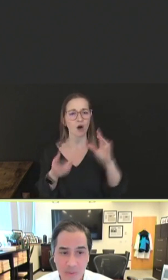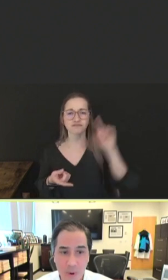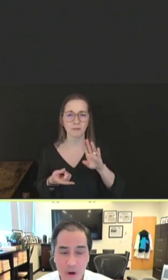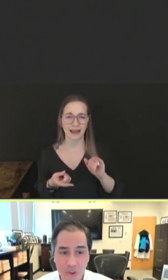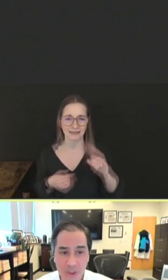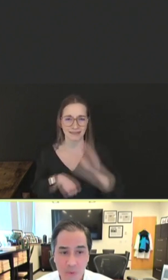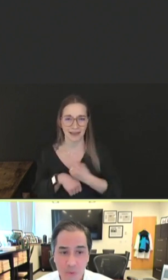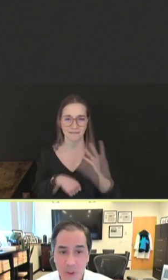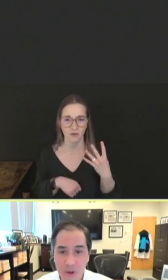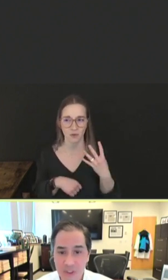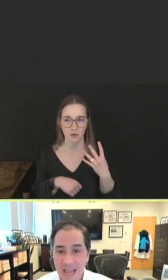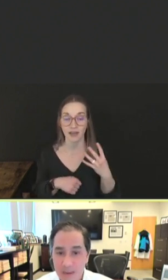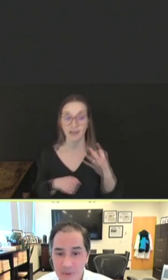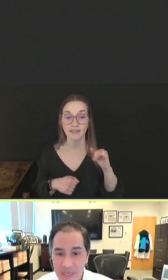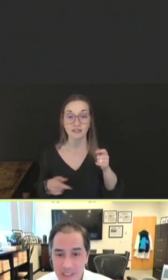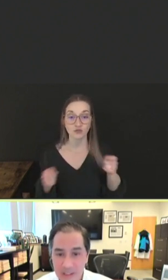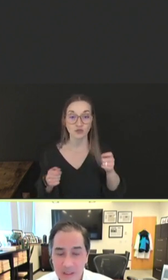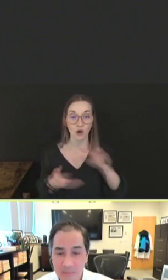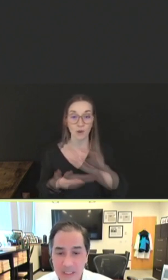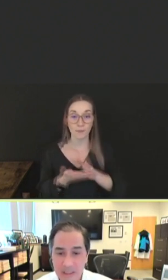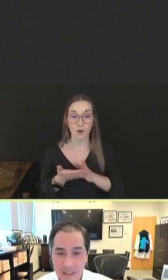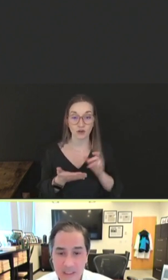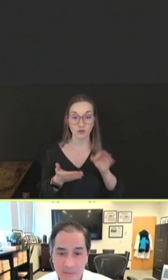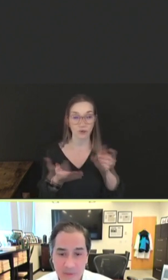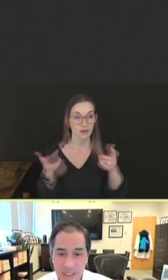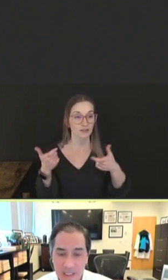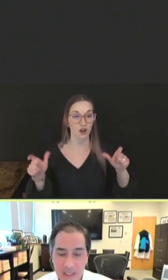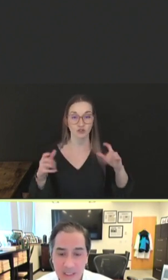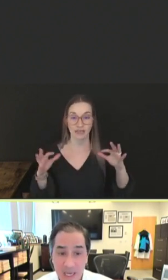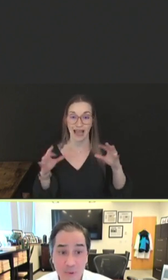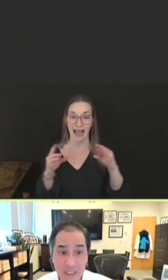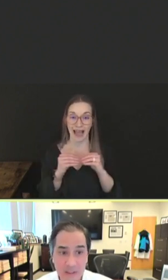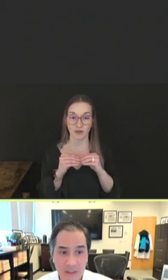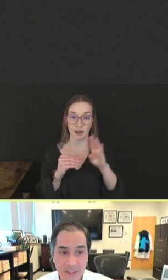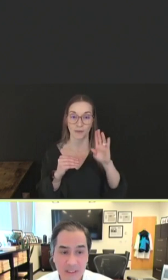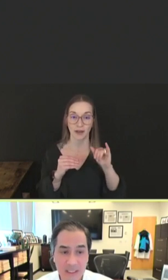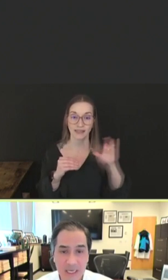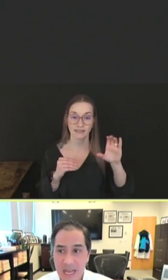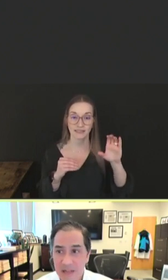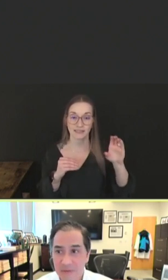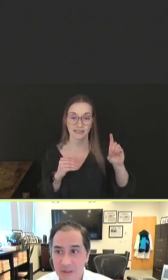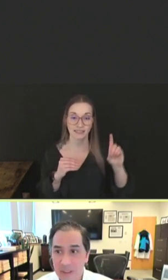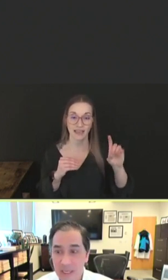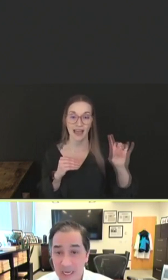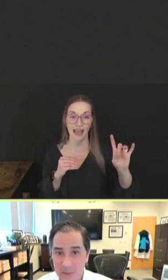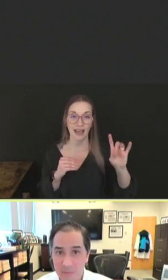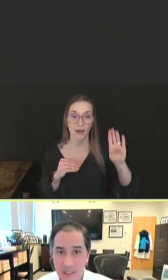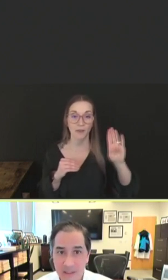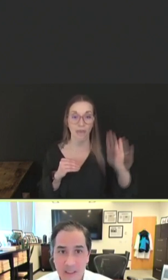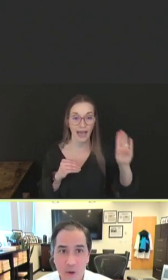partially or largely abrogated by CD8 data, and particularly a CD8 alpha antibody that